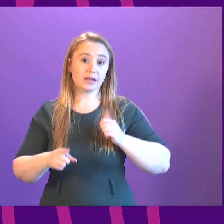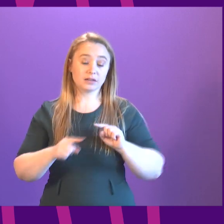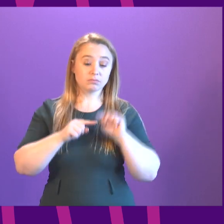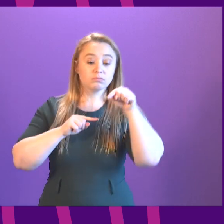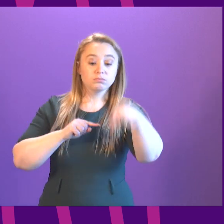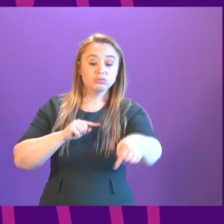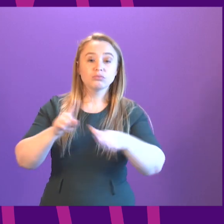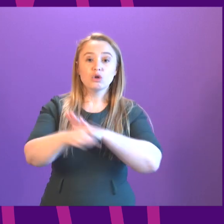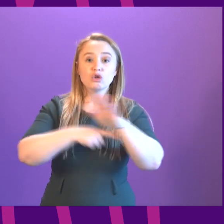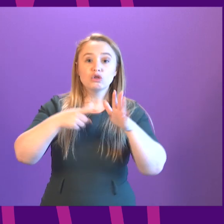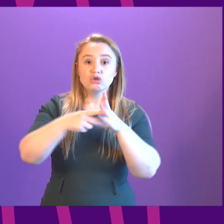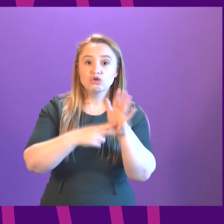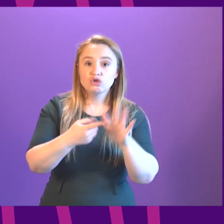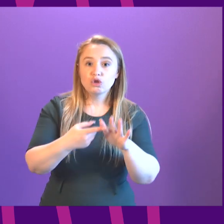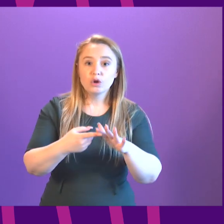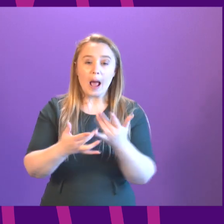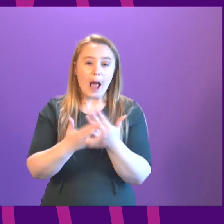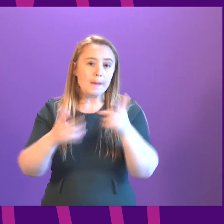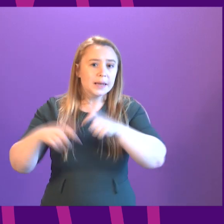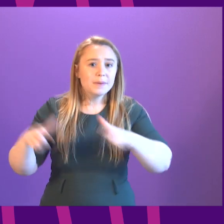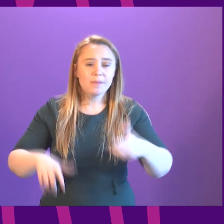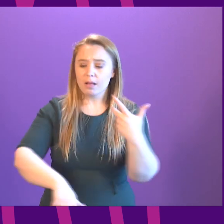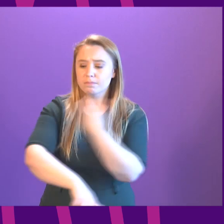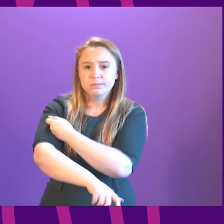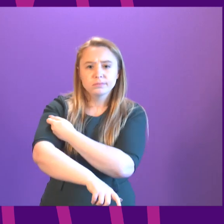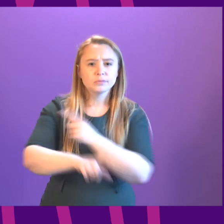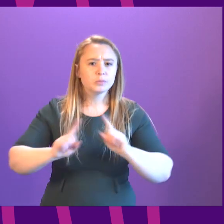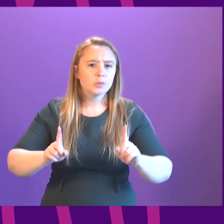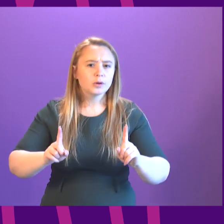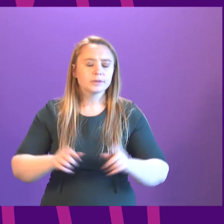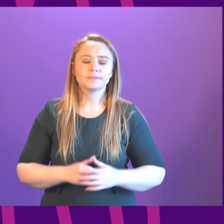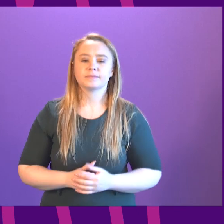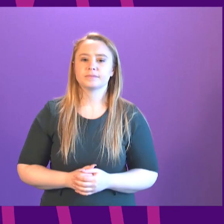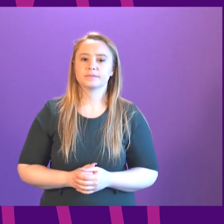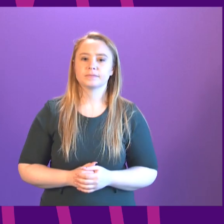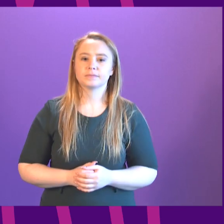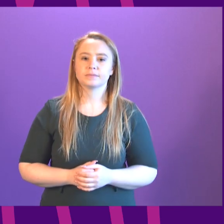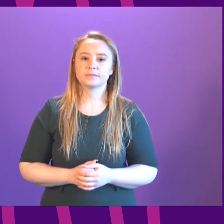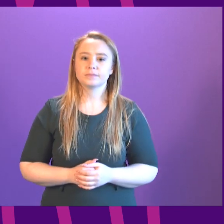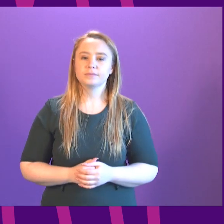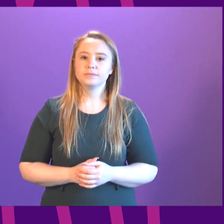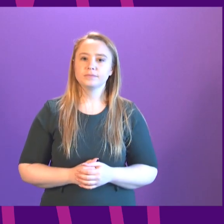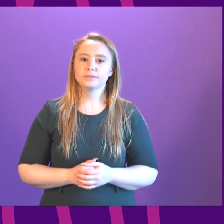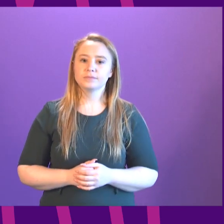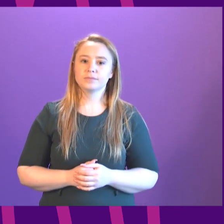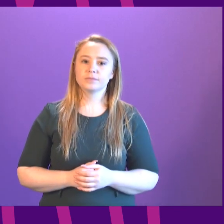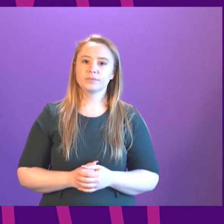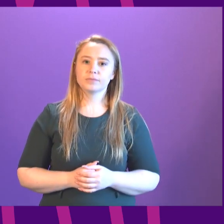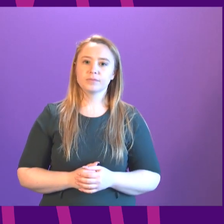be? The First Minister: I am not sure that that is a question about modelling; it is about how we match the supply of the vaccine to those groups that we need